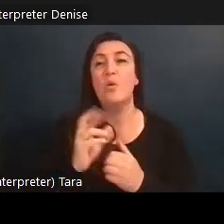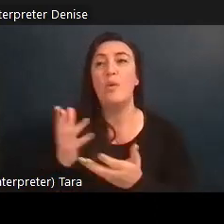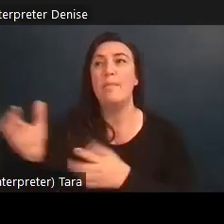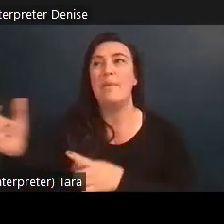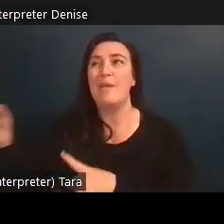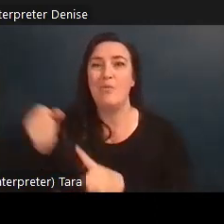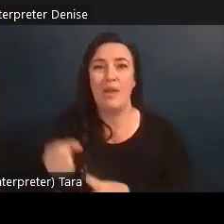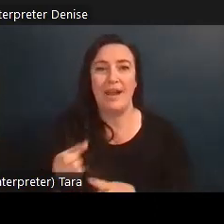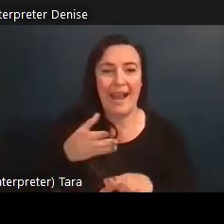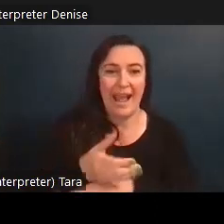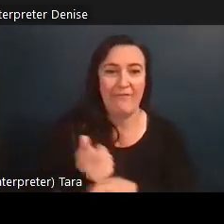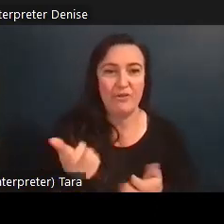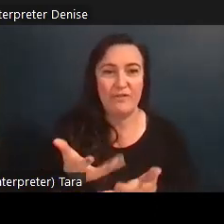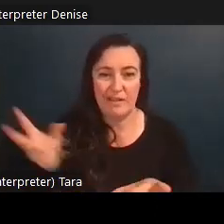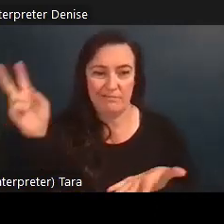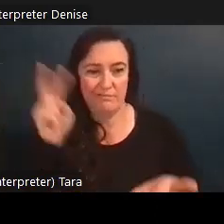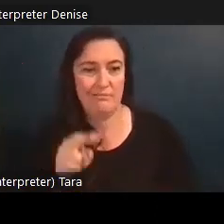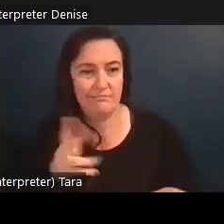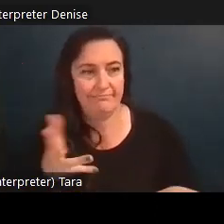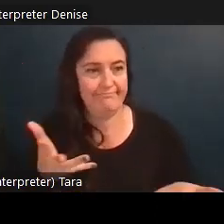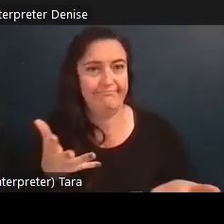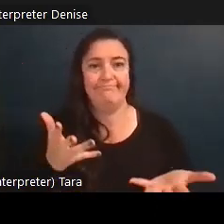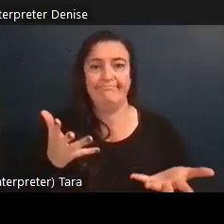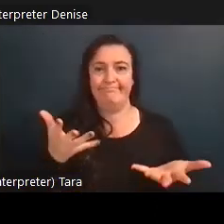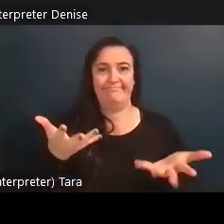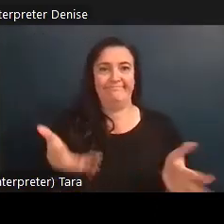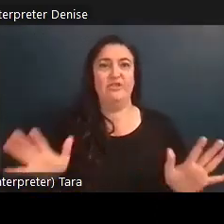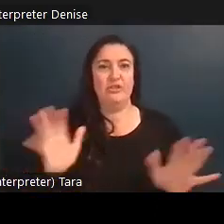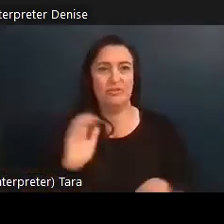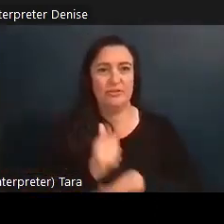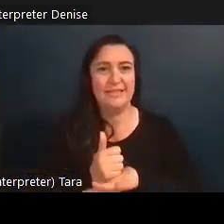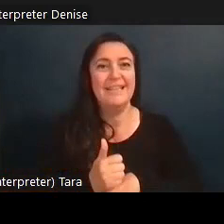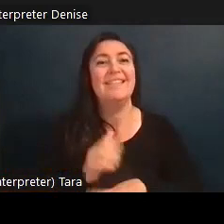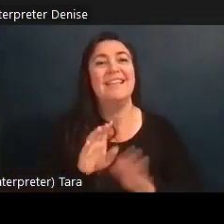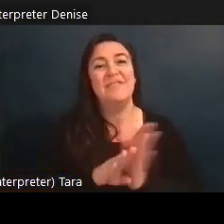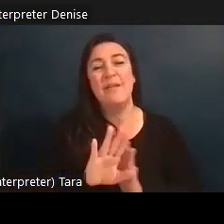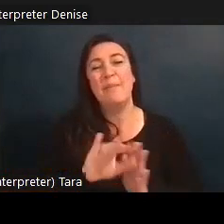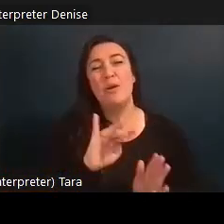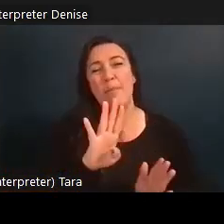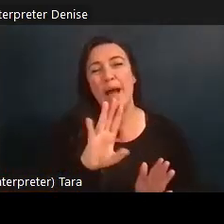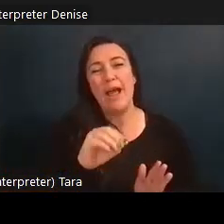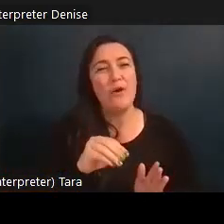folks develop their biophysical question and then want to sort of sprinkle humans throughout.